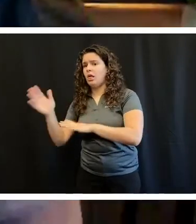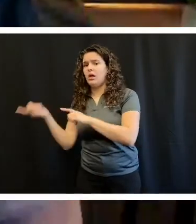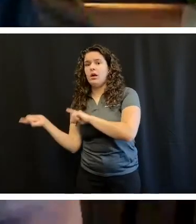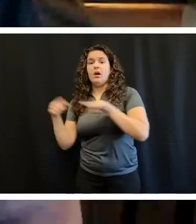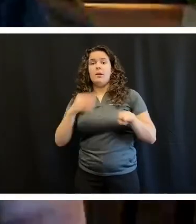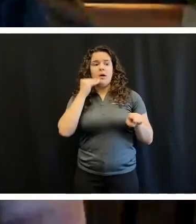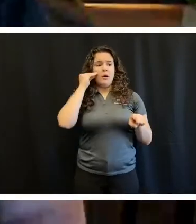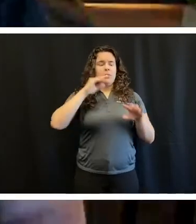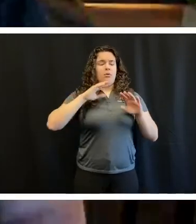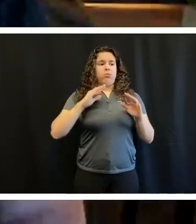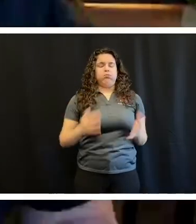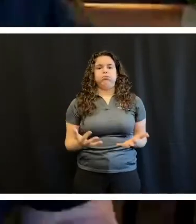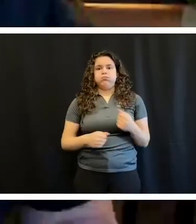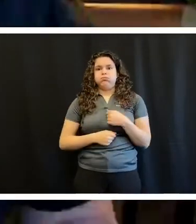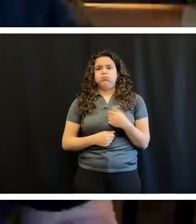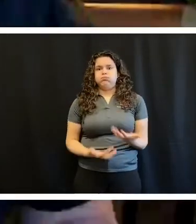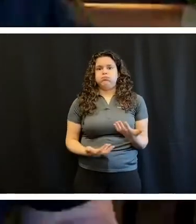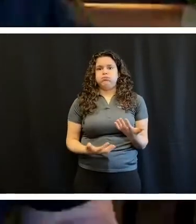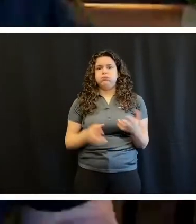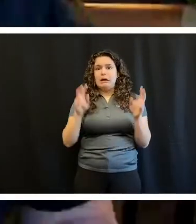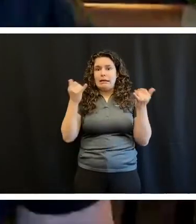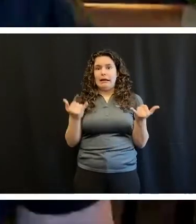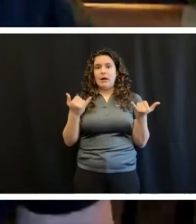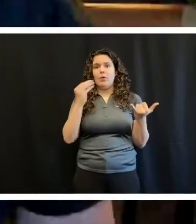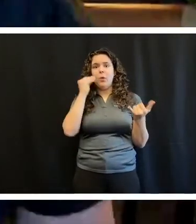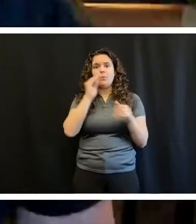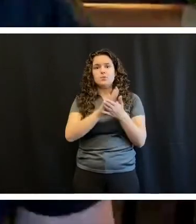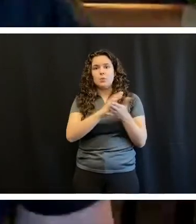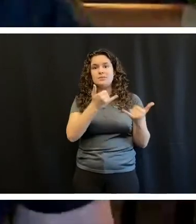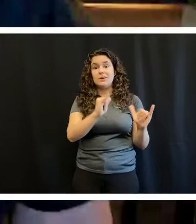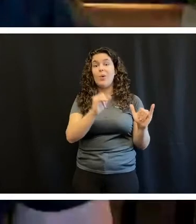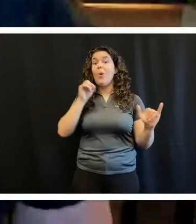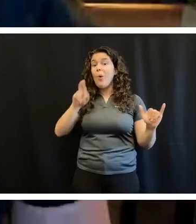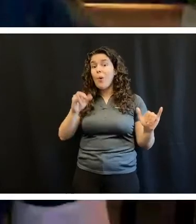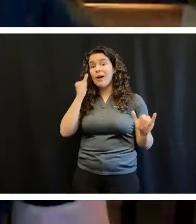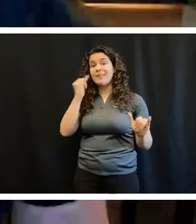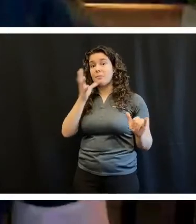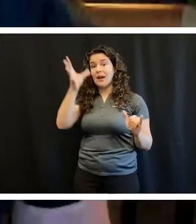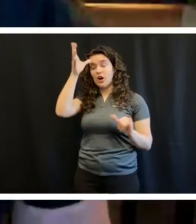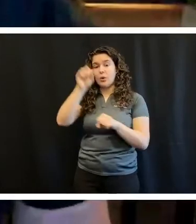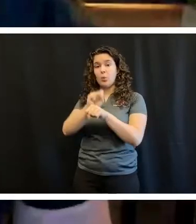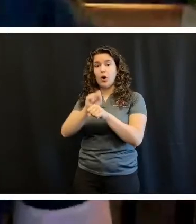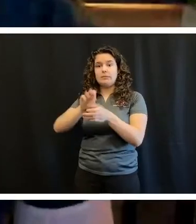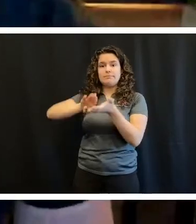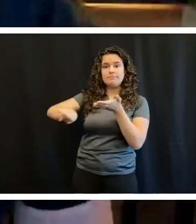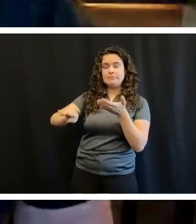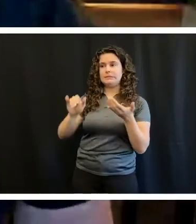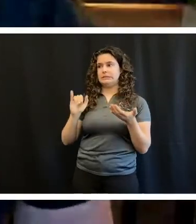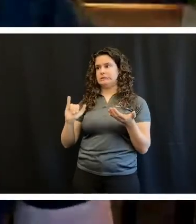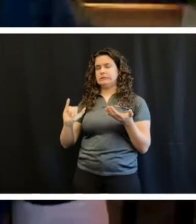Other parents may have lost a job. They're using their time trying to find another one, filing for unemployment.